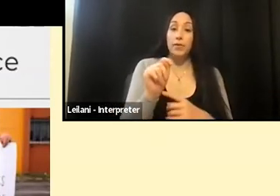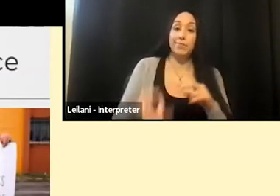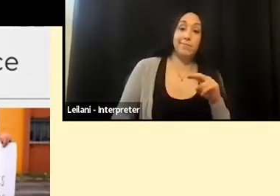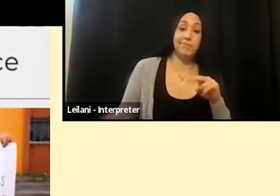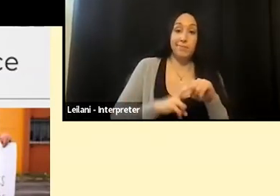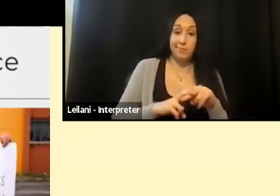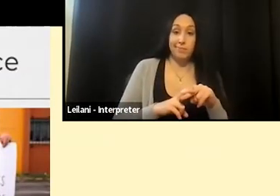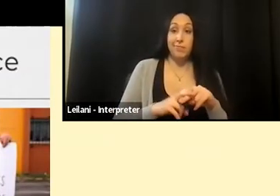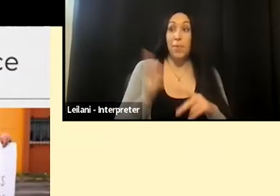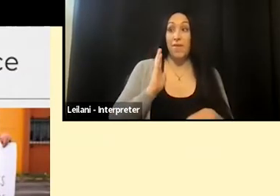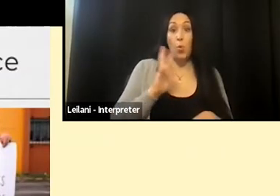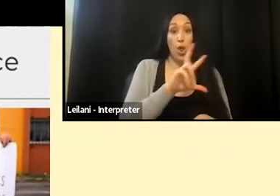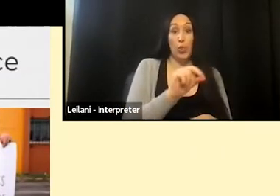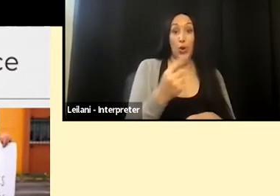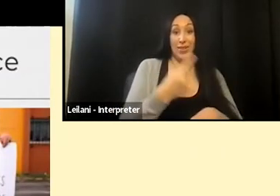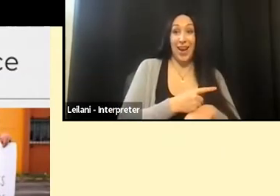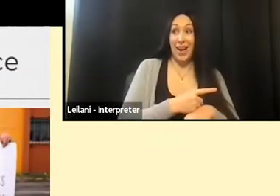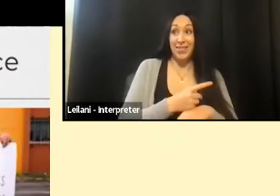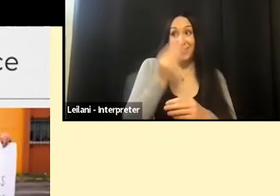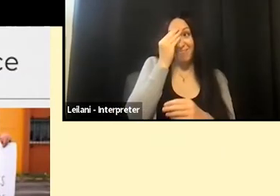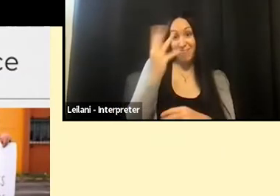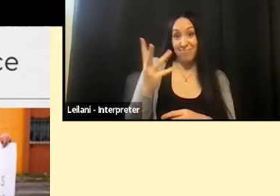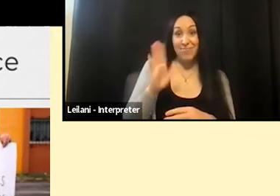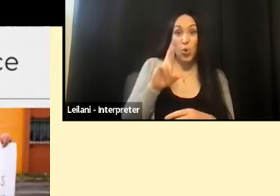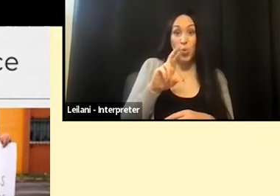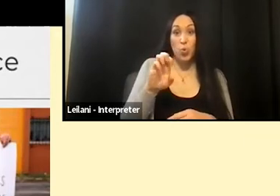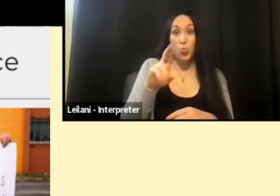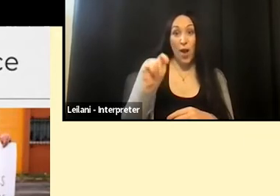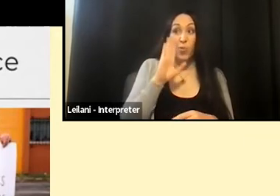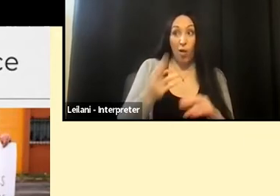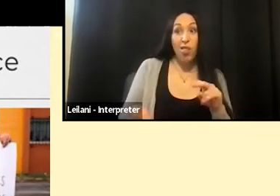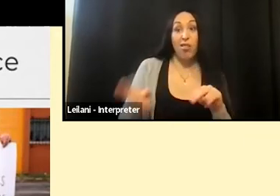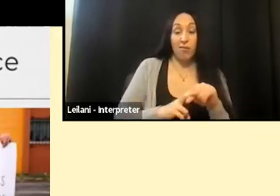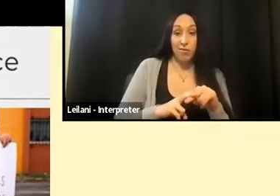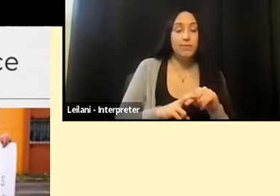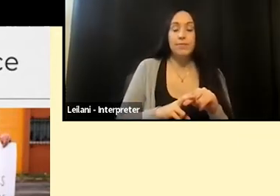So giving people a little bit more time, not enough time, but a little bit more time than before.